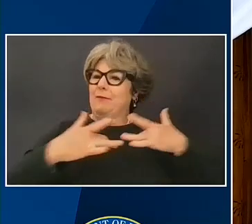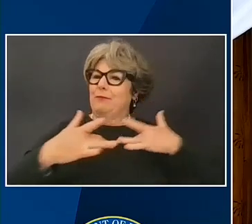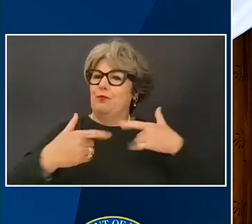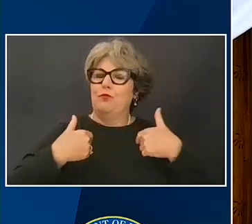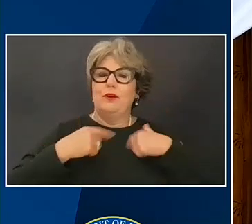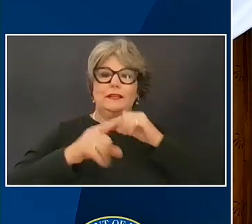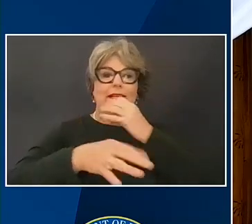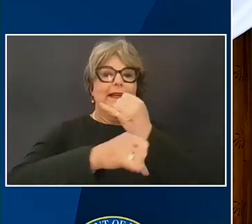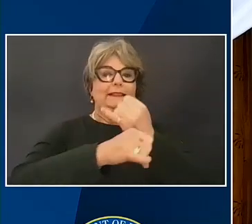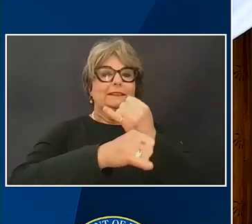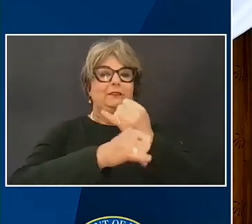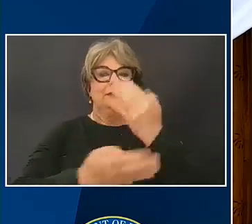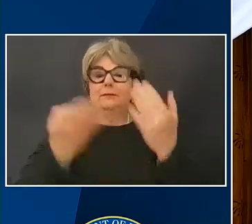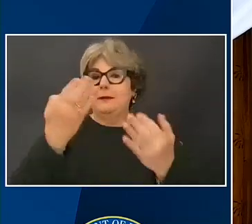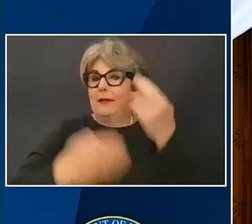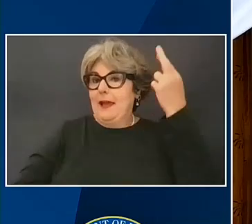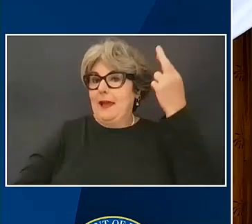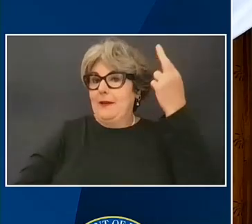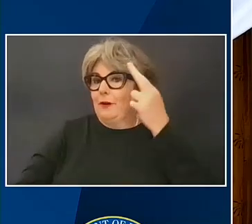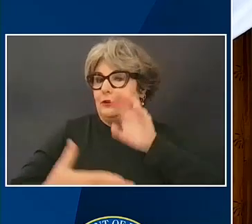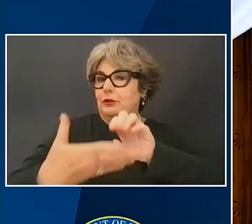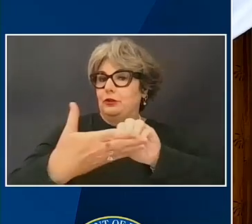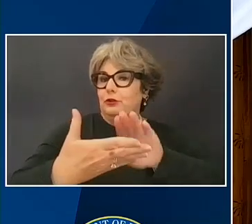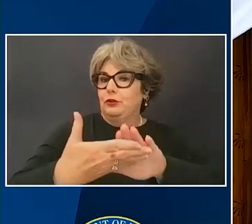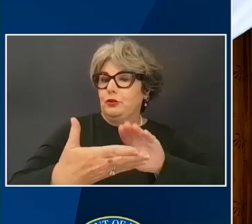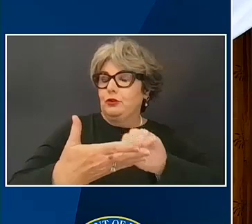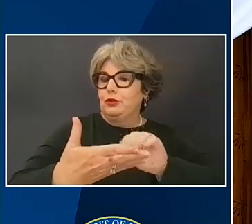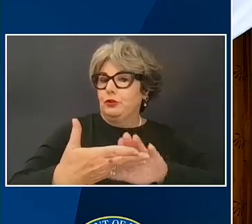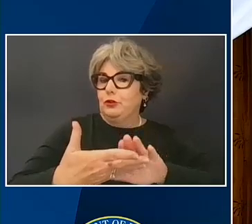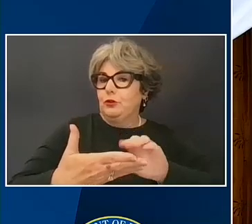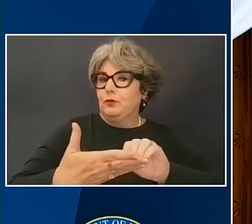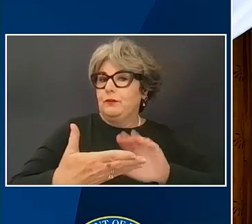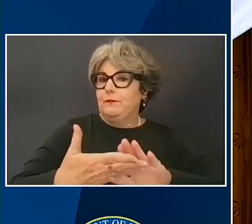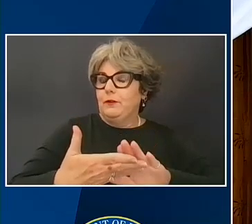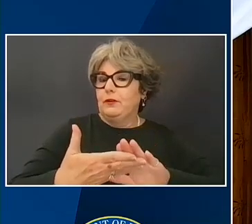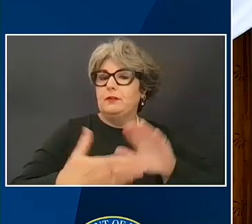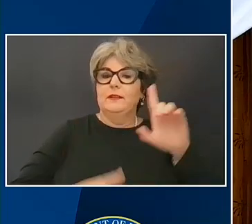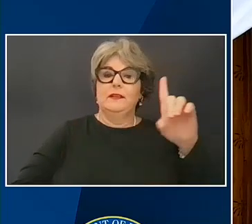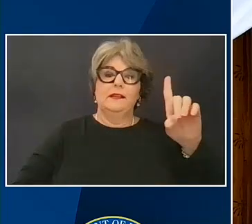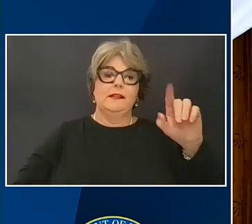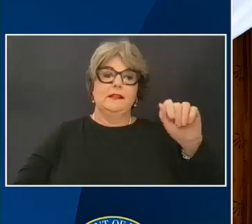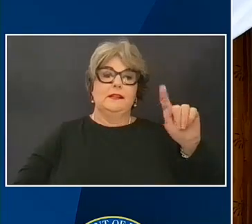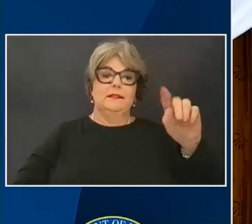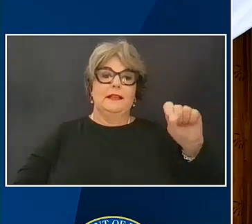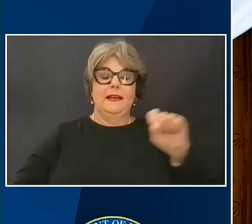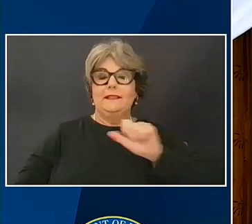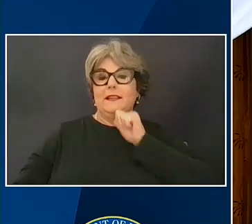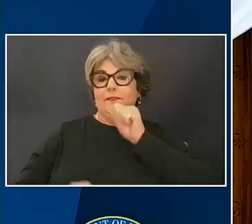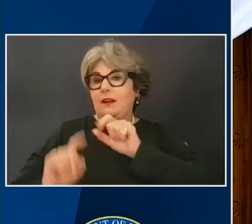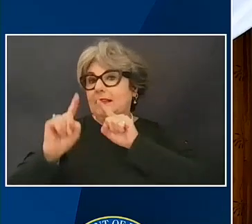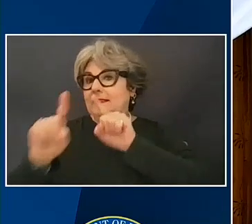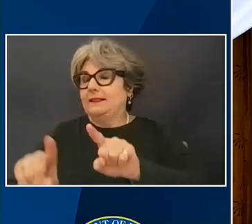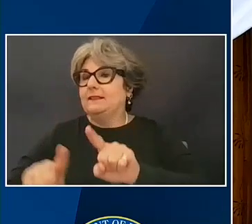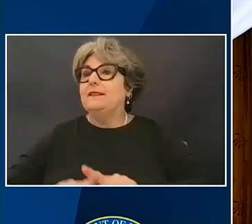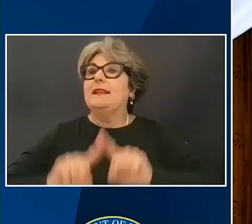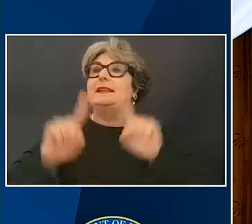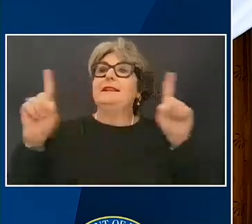have reasons to record dates of nonattendance that may be different than what the student believes, and I don't